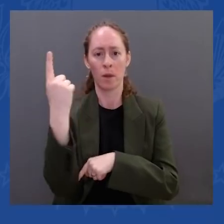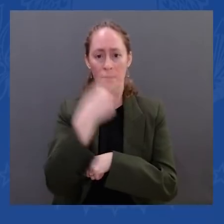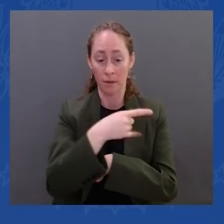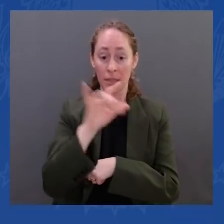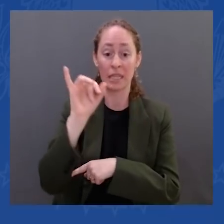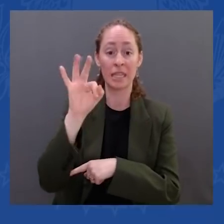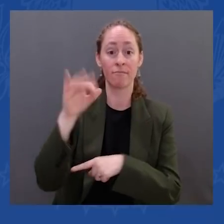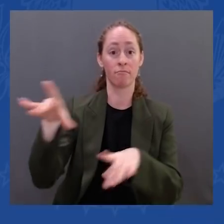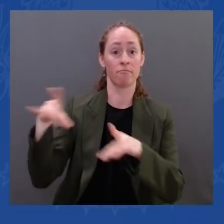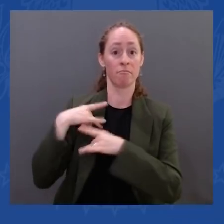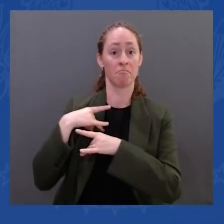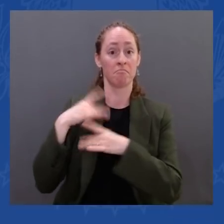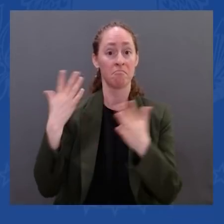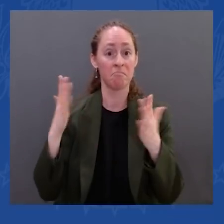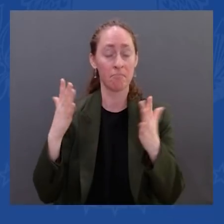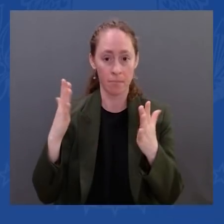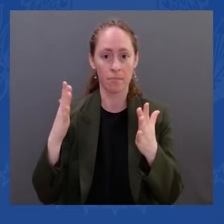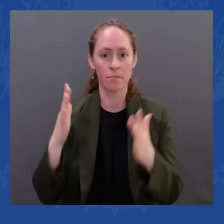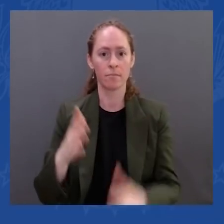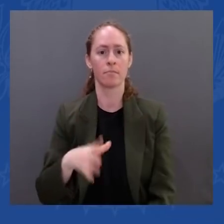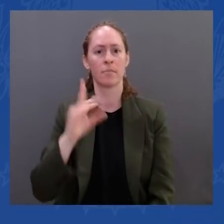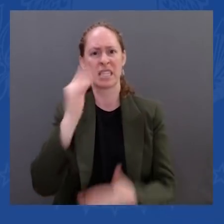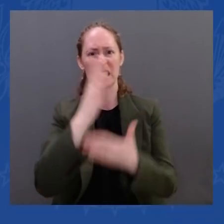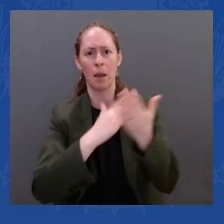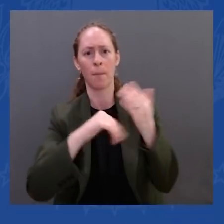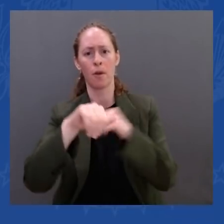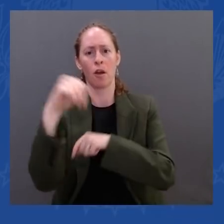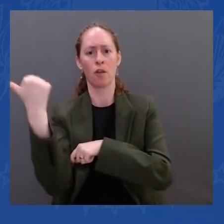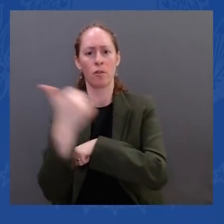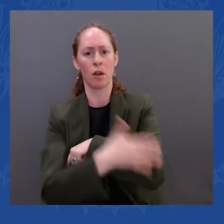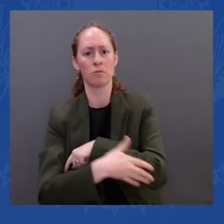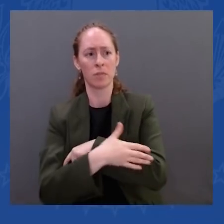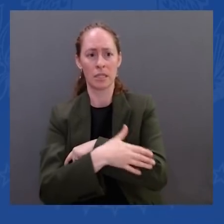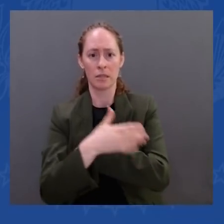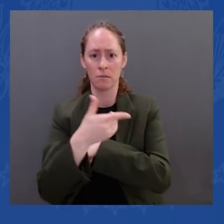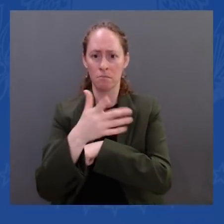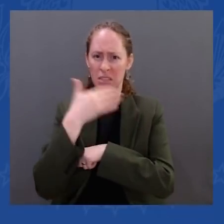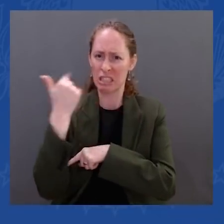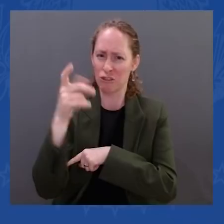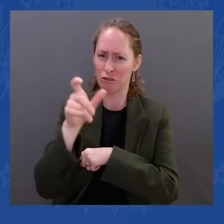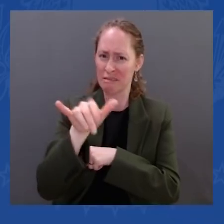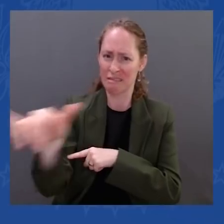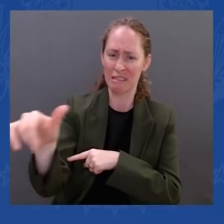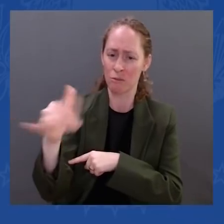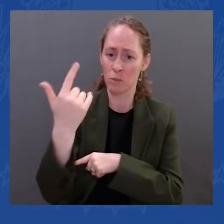Look, we've had this monkeypox in the larger numbers in the past, number one.